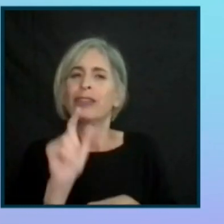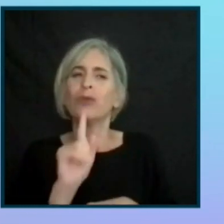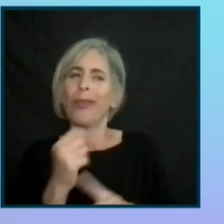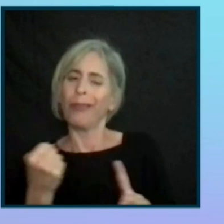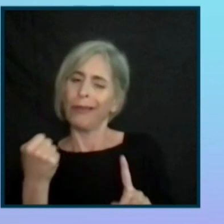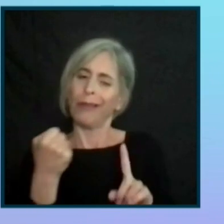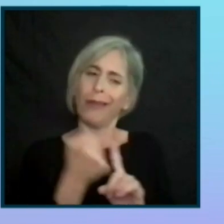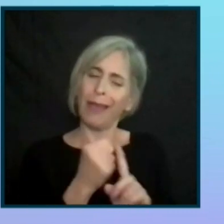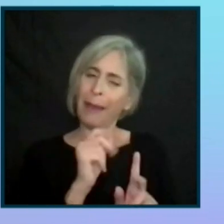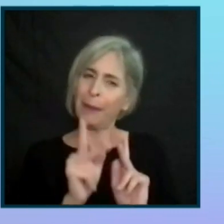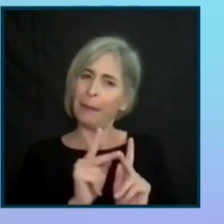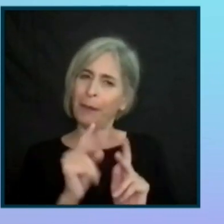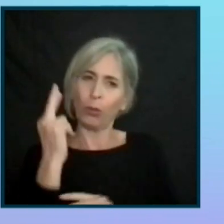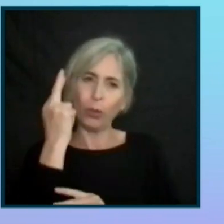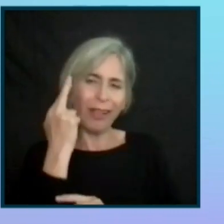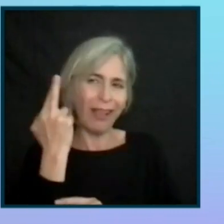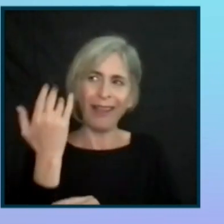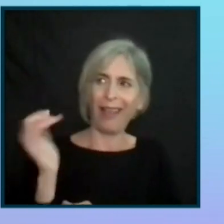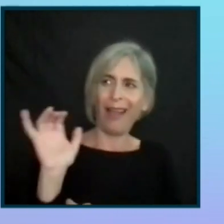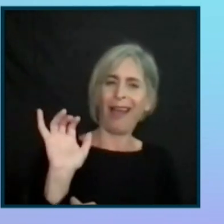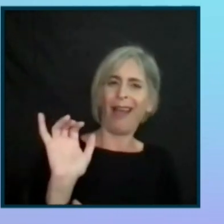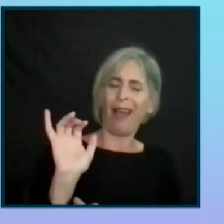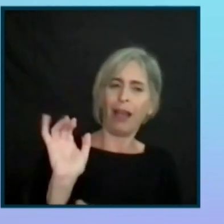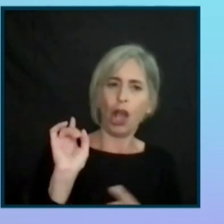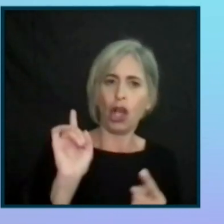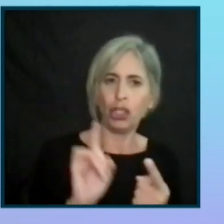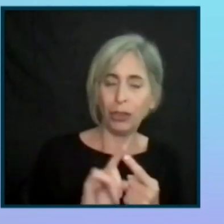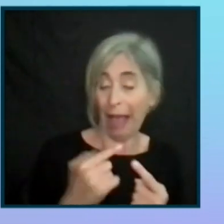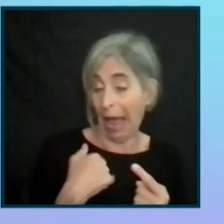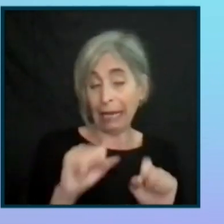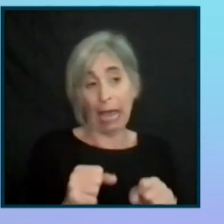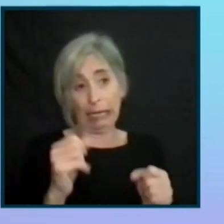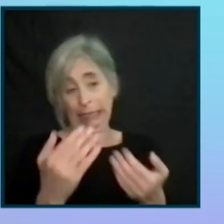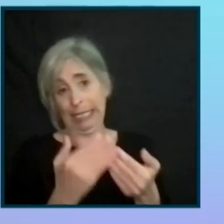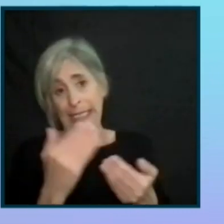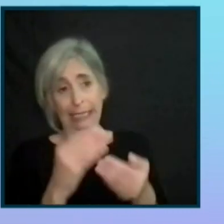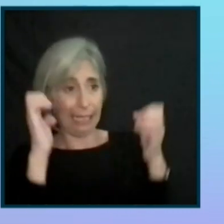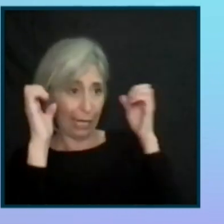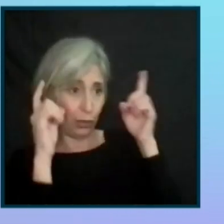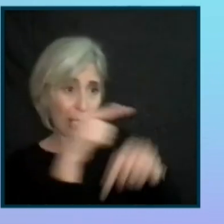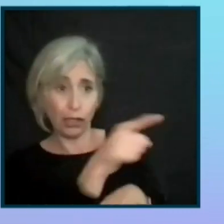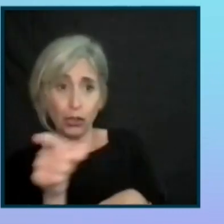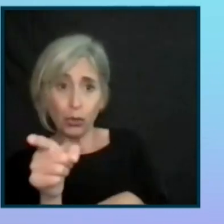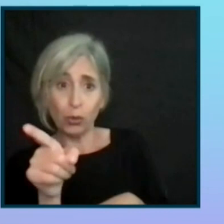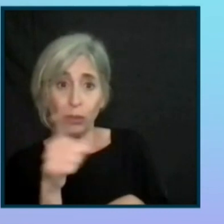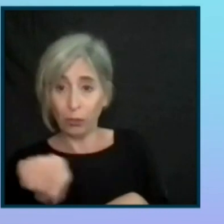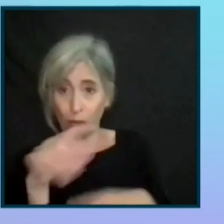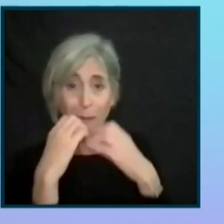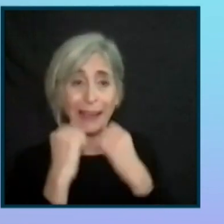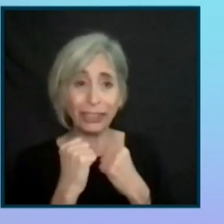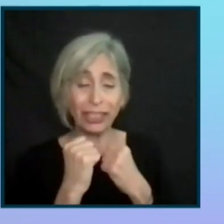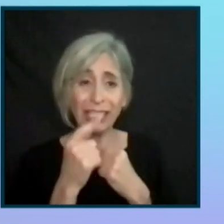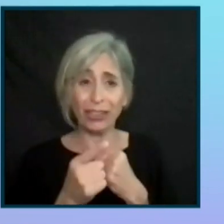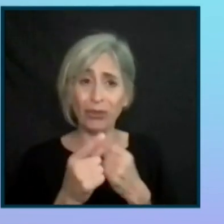And when I can easily like I educate somebody that's in front of me, that's passionate, that is a developer,